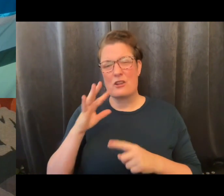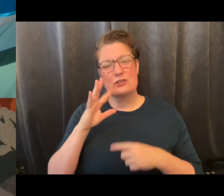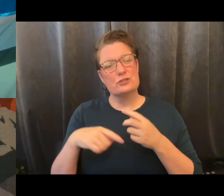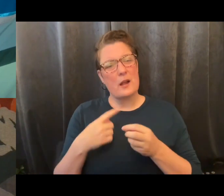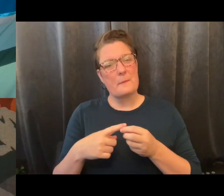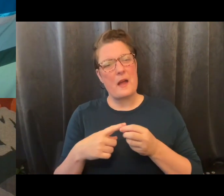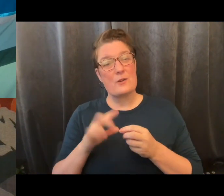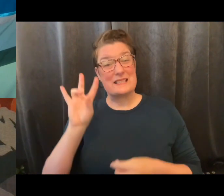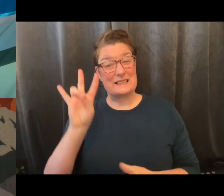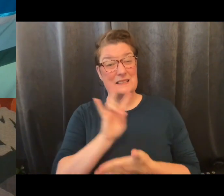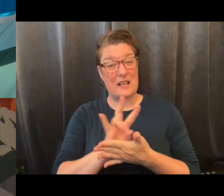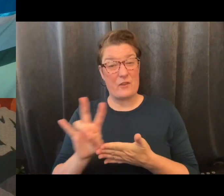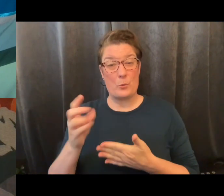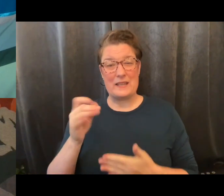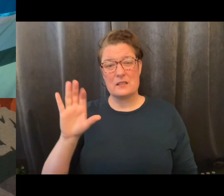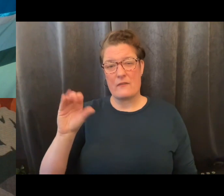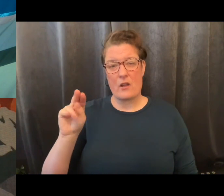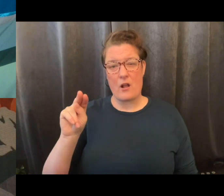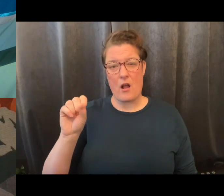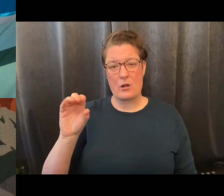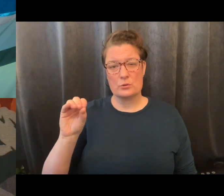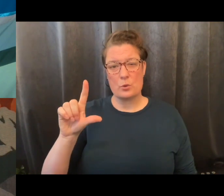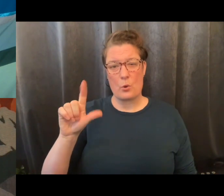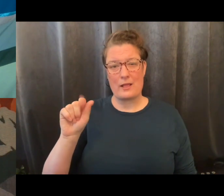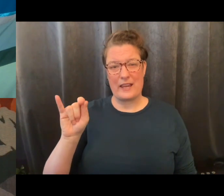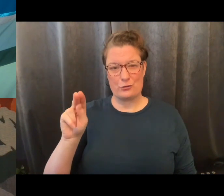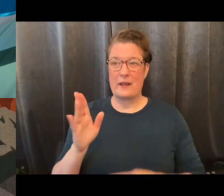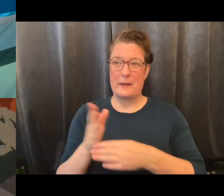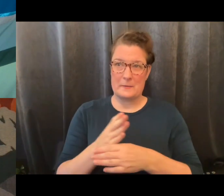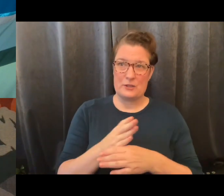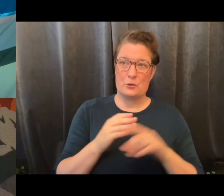of consolation between Tisha B'Av and Rosh Hashanah, and we have a little bit